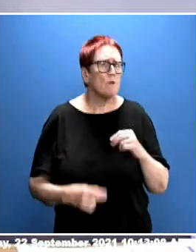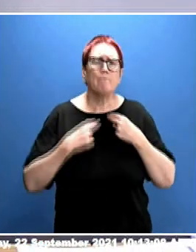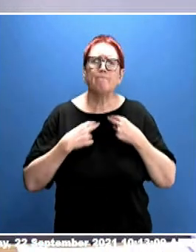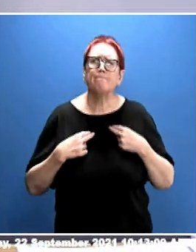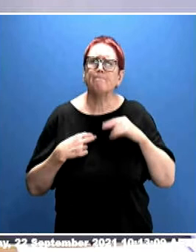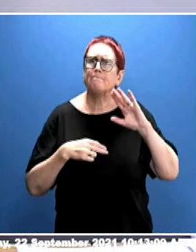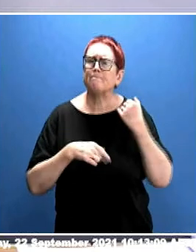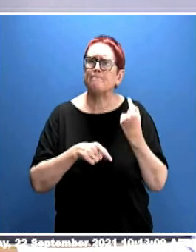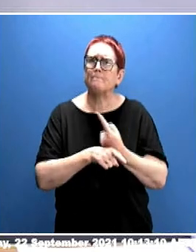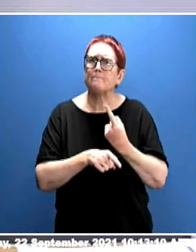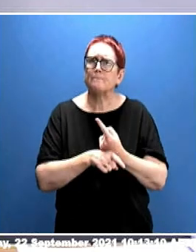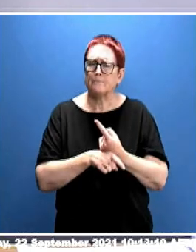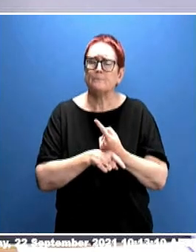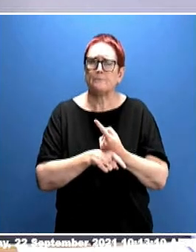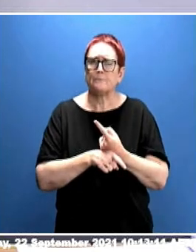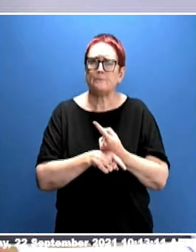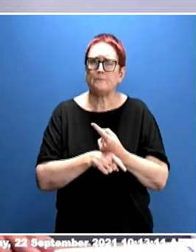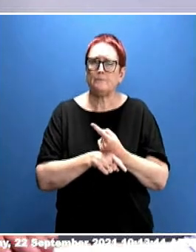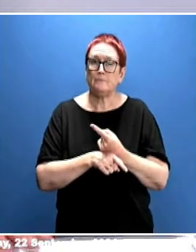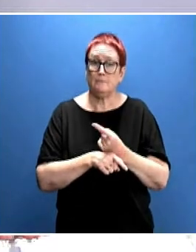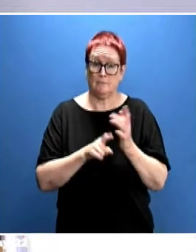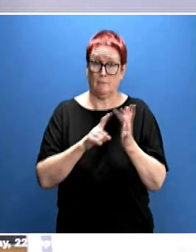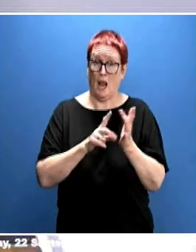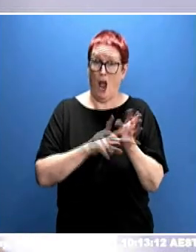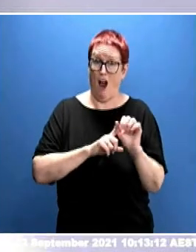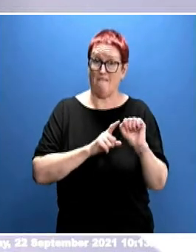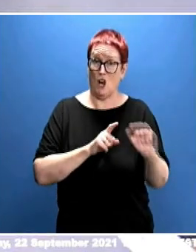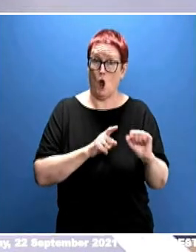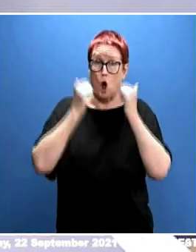that that is the basis upon which this evidence is to be adduced. Yes.